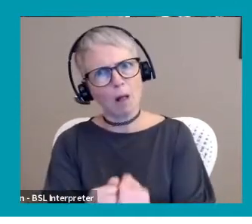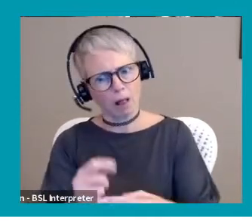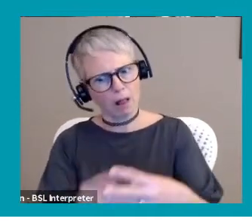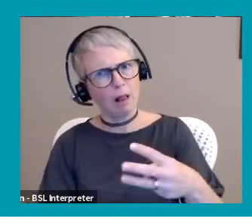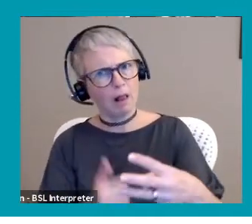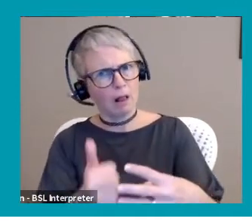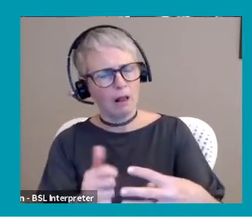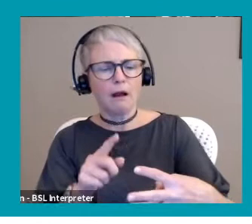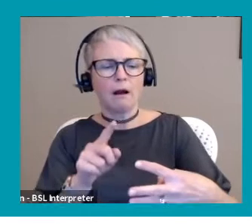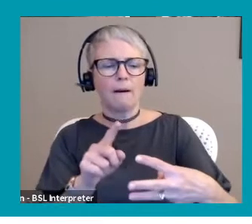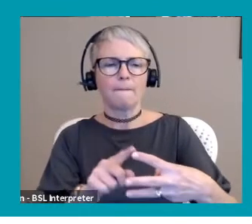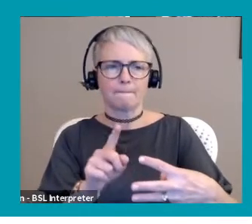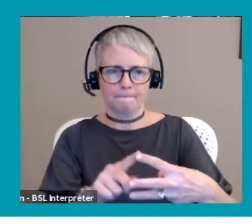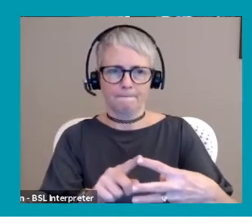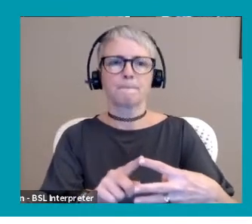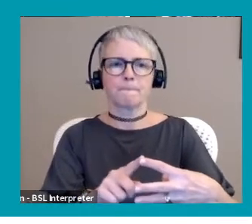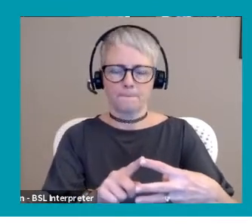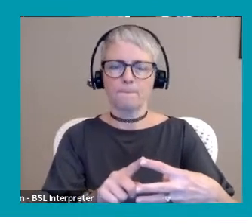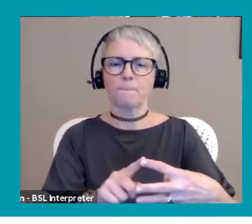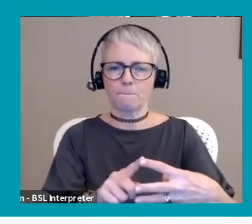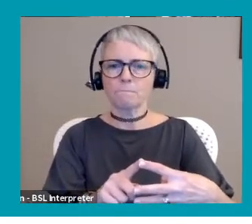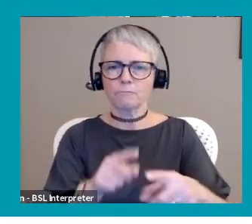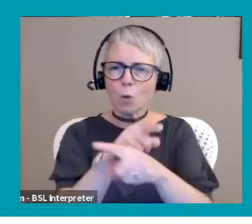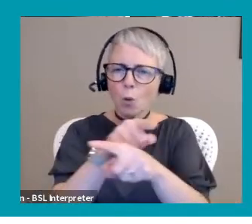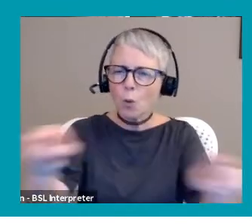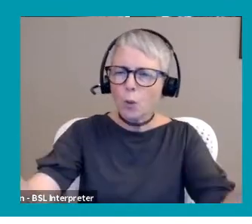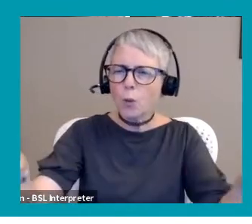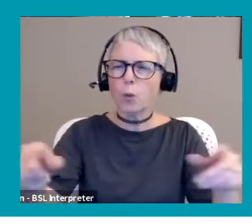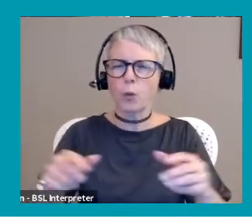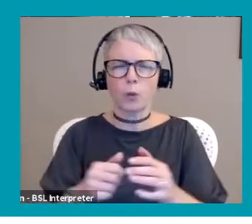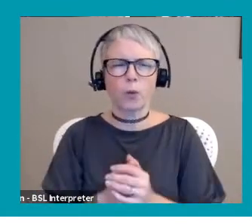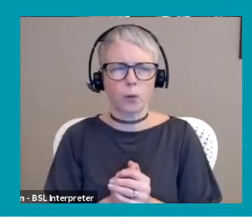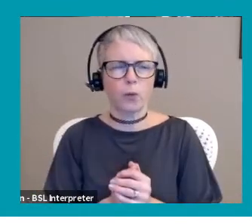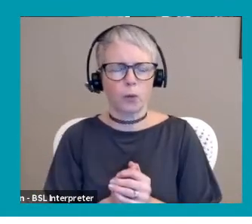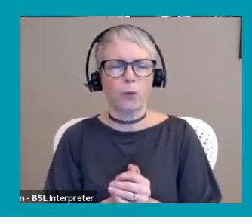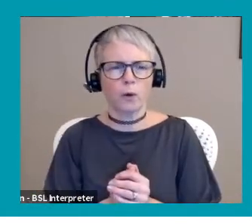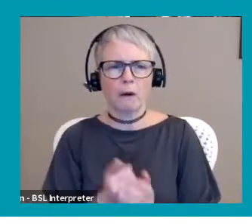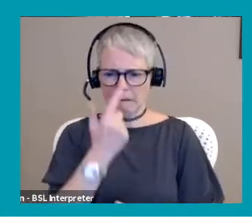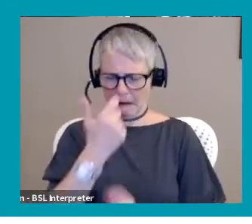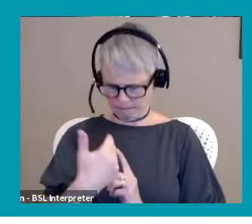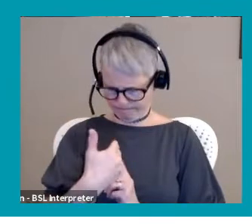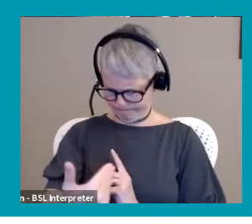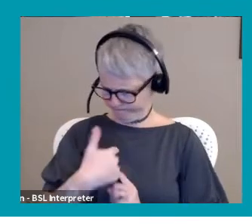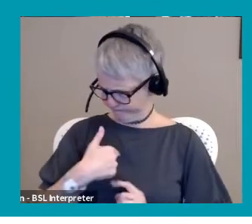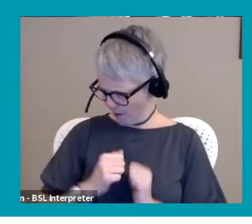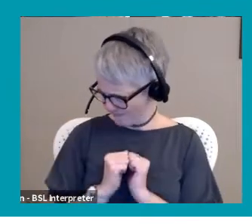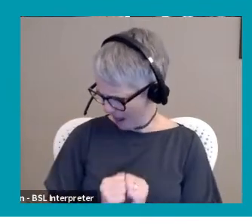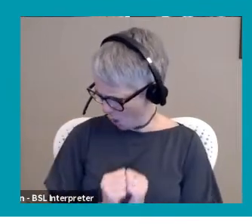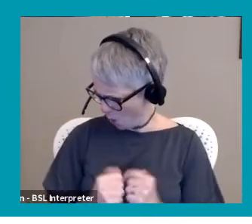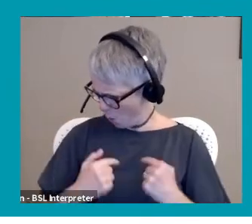So we're going to start with helping you understand the importance of knowing your value and your values.